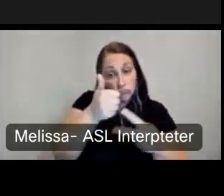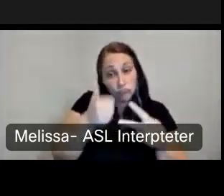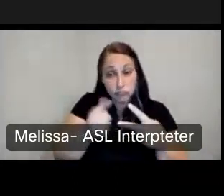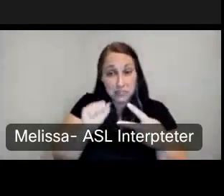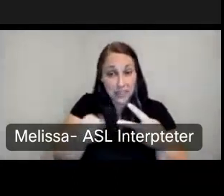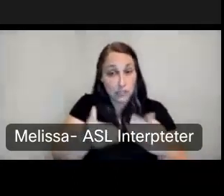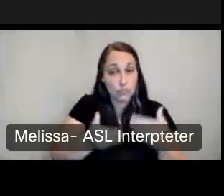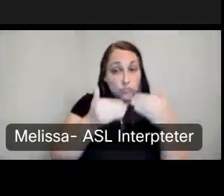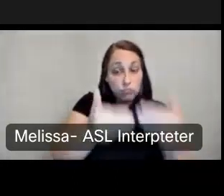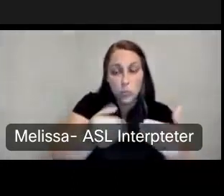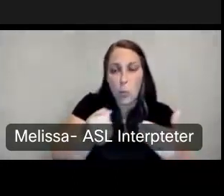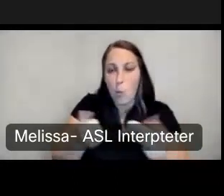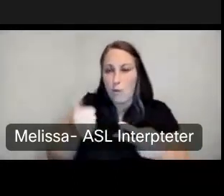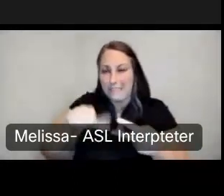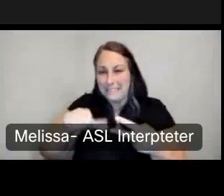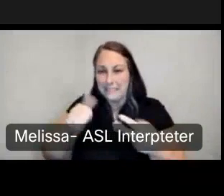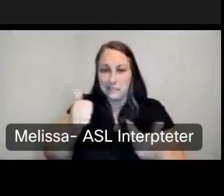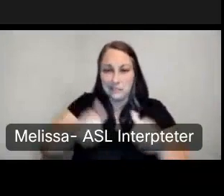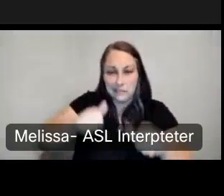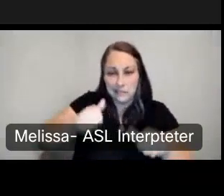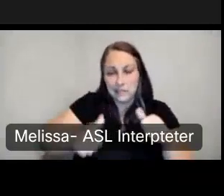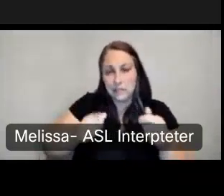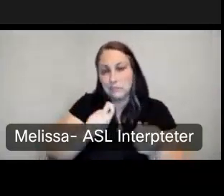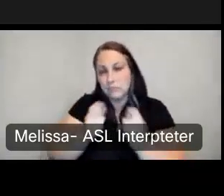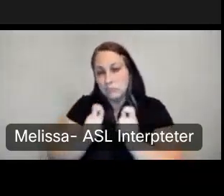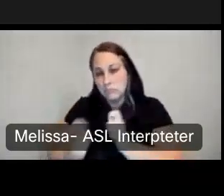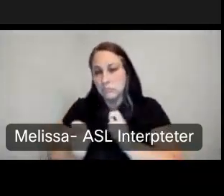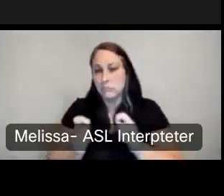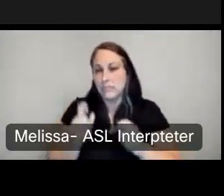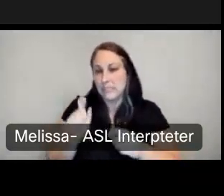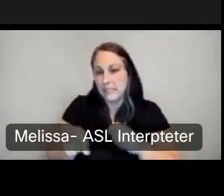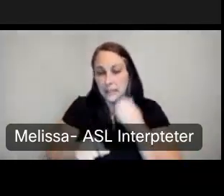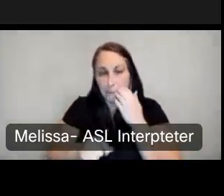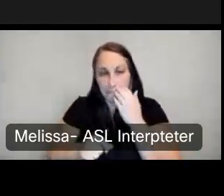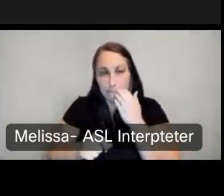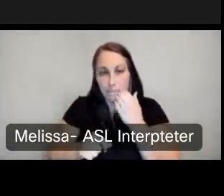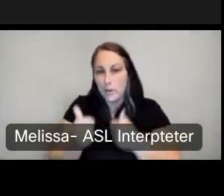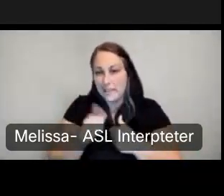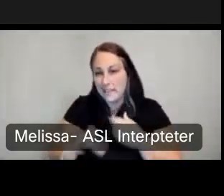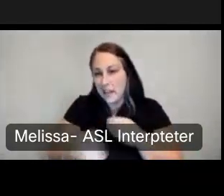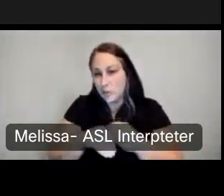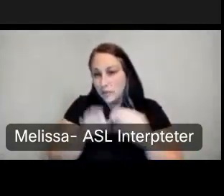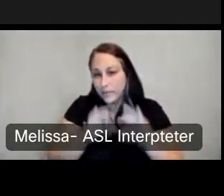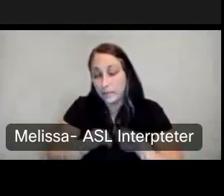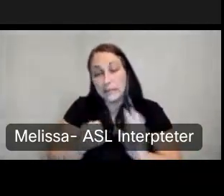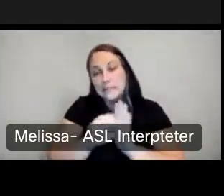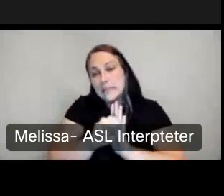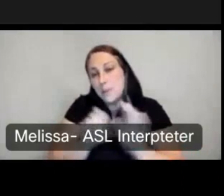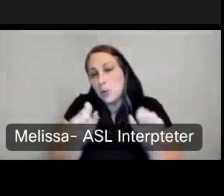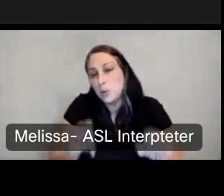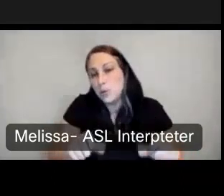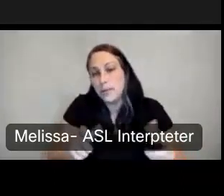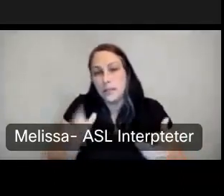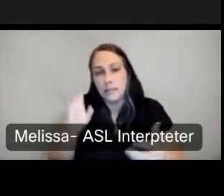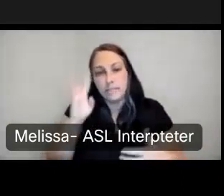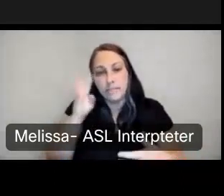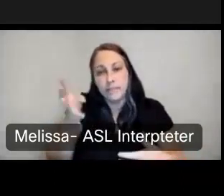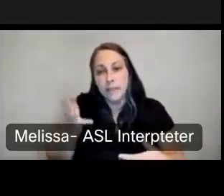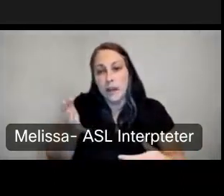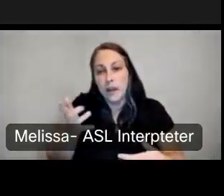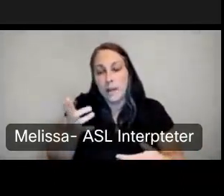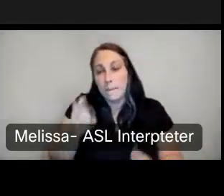any additional adjustments or feedback an example of this could be or on the bus stop consolidation